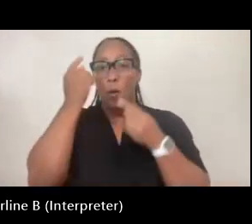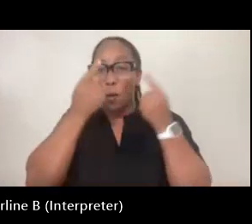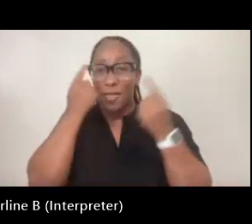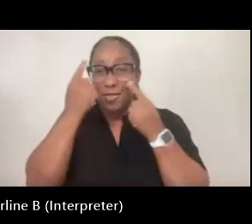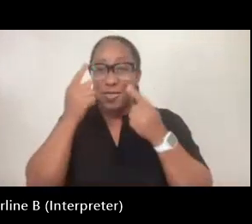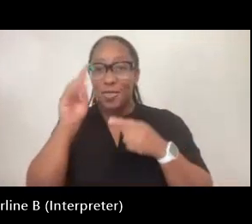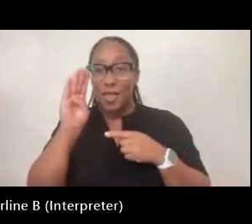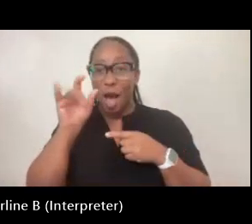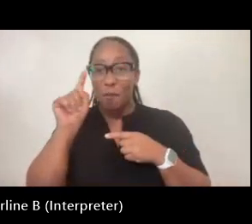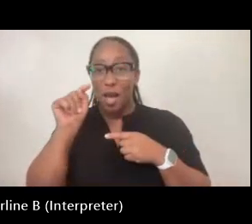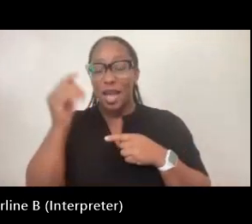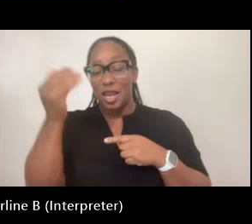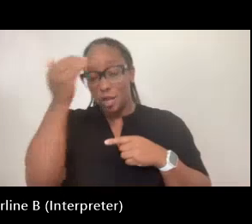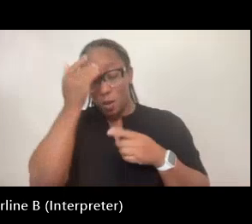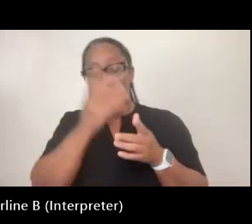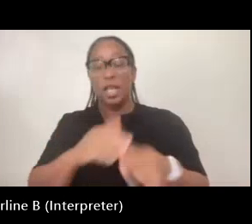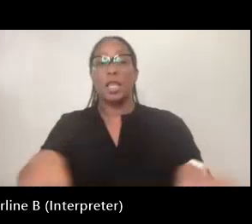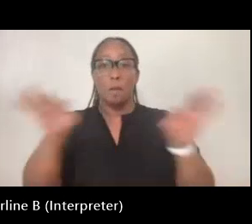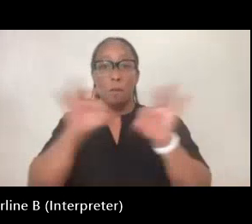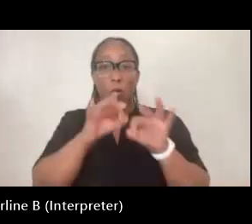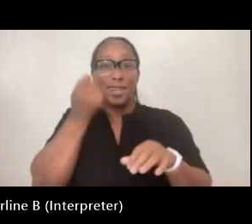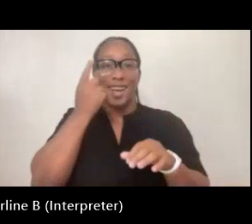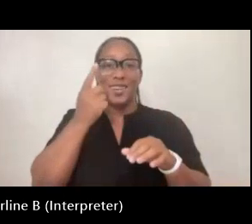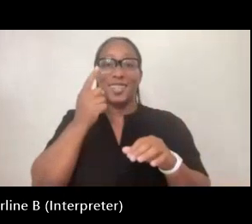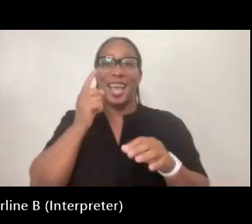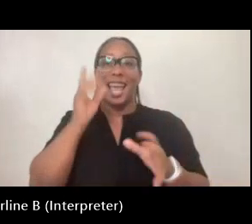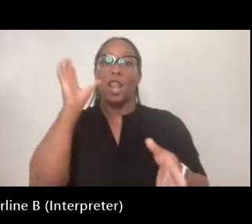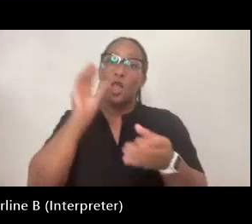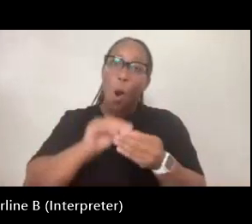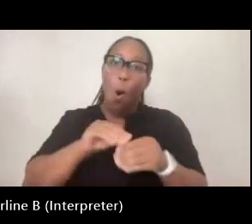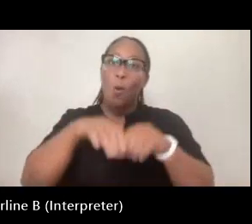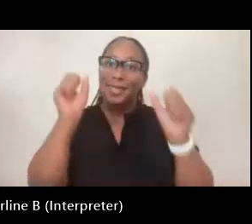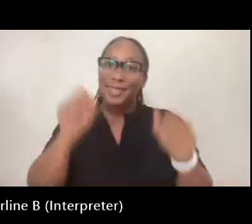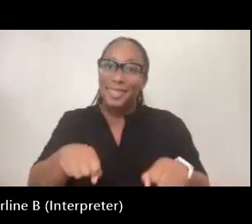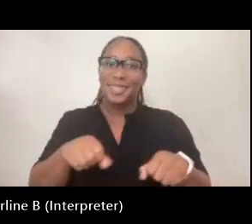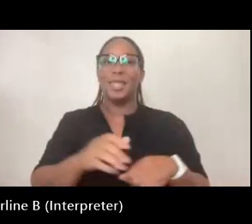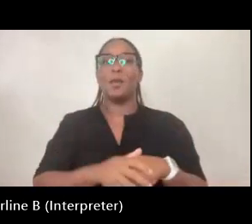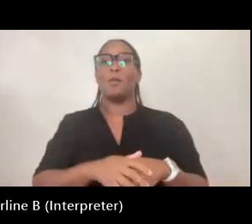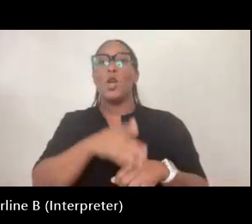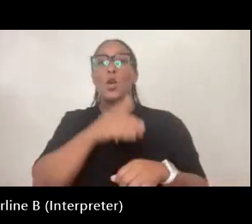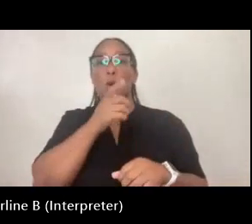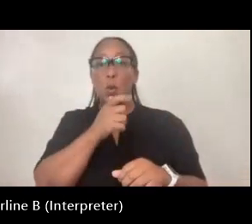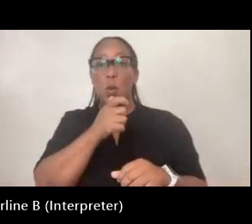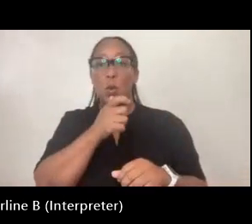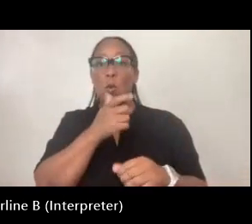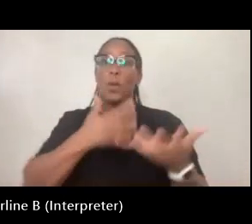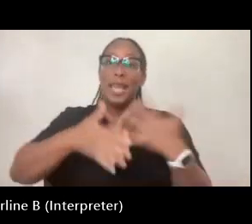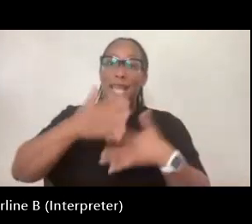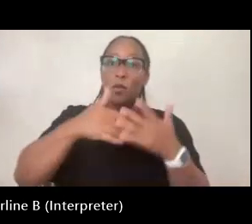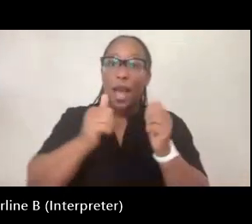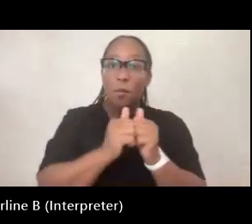important to understand the ecosystem in which we're all aging. Hui Hui, who we interact with where we live,